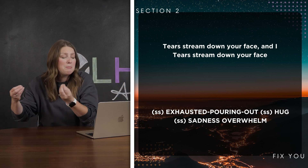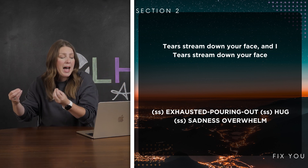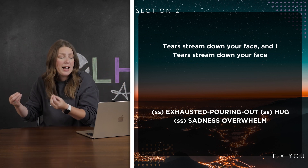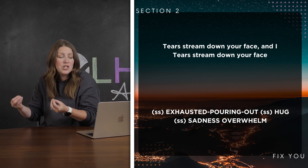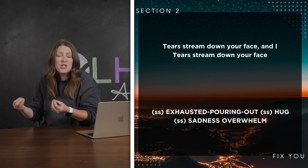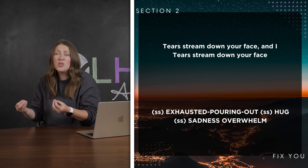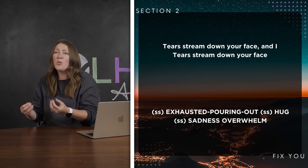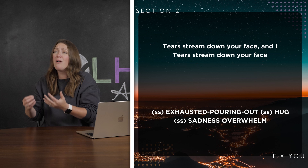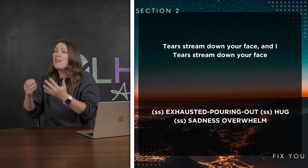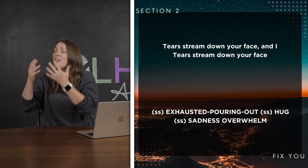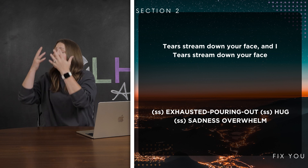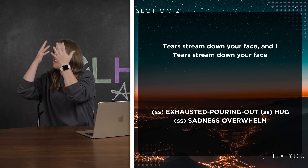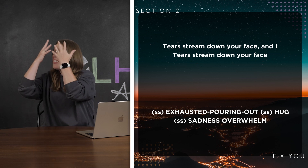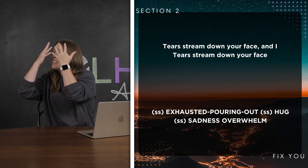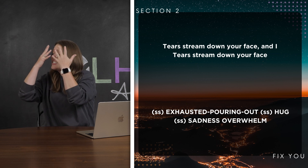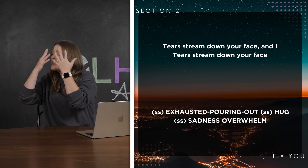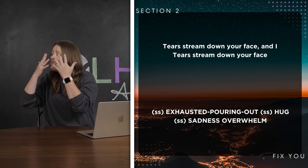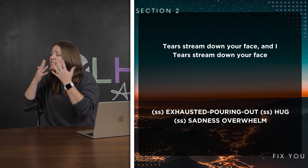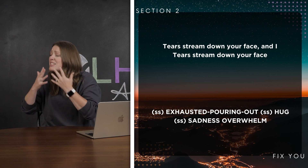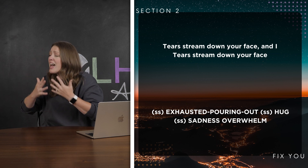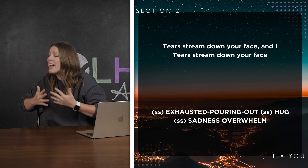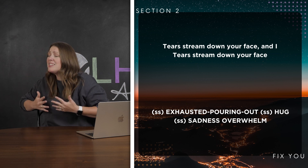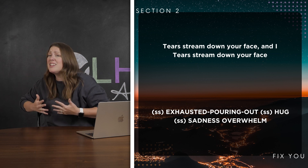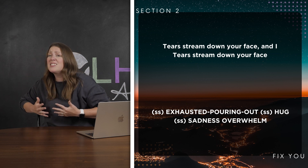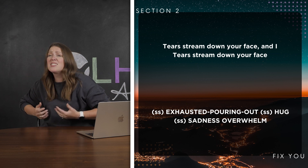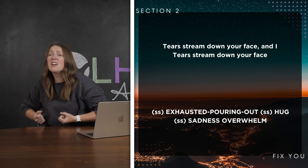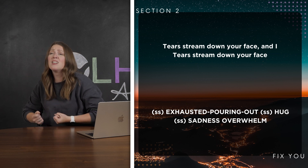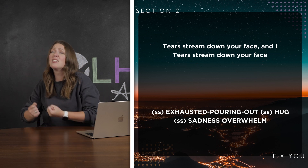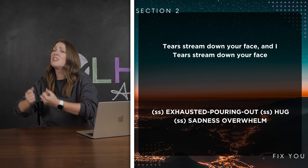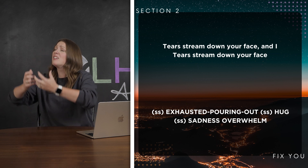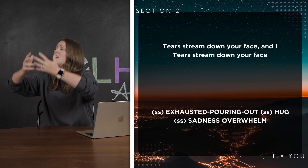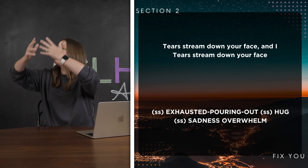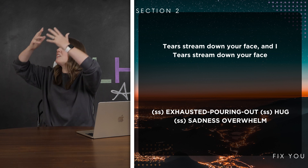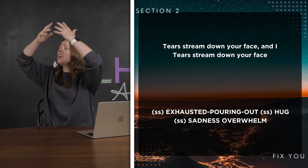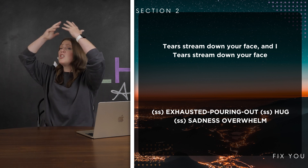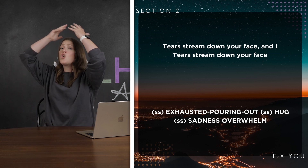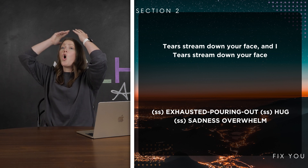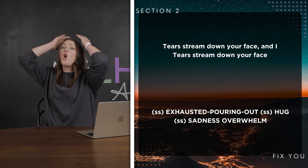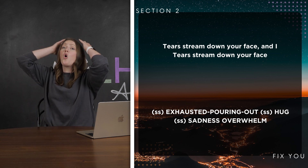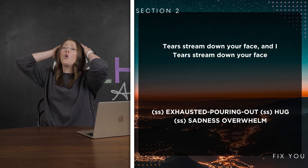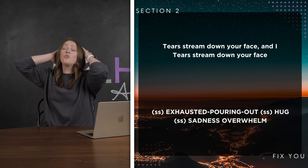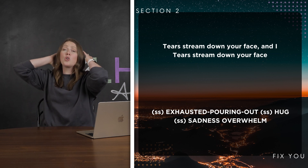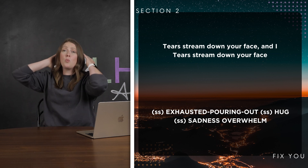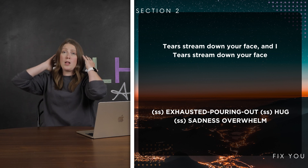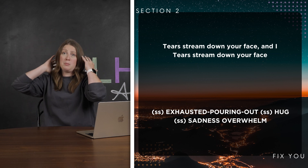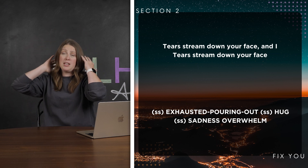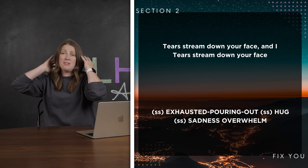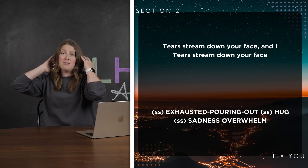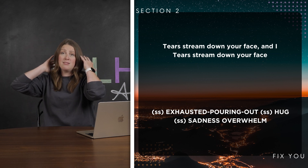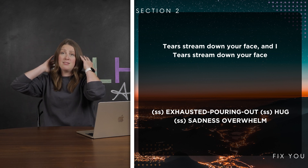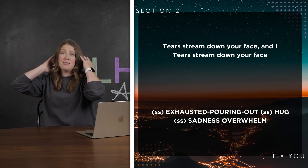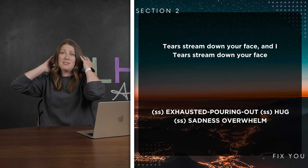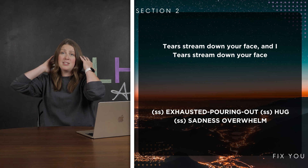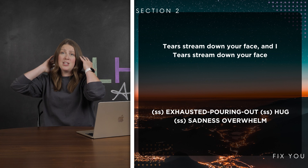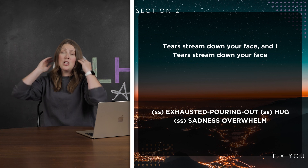back to sadness is overwhelming.